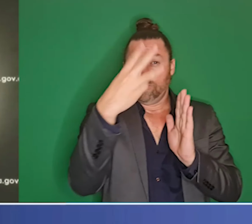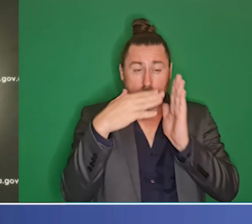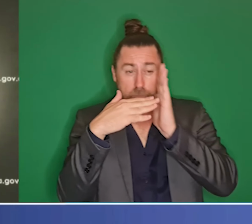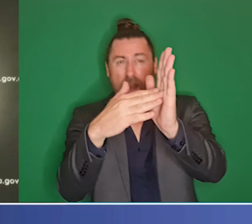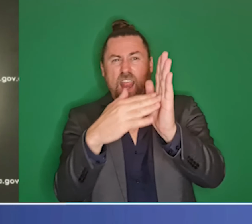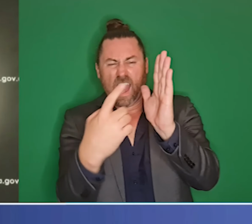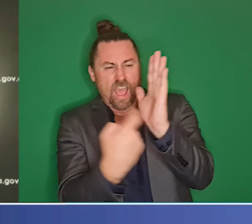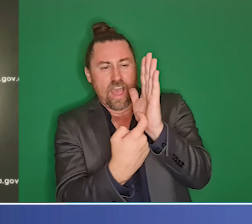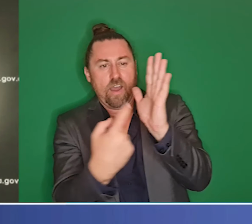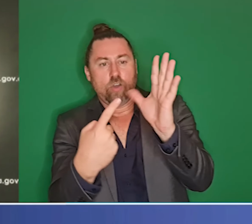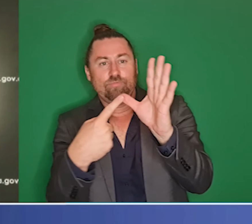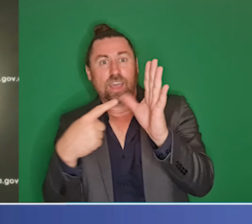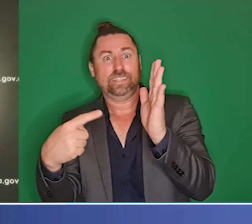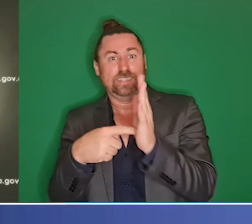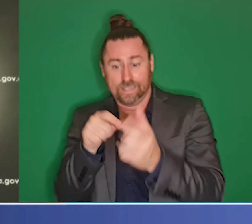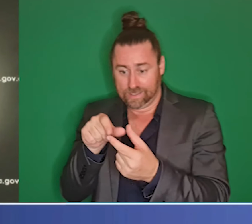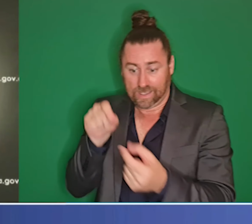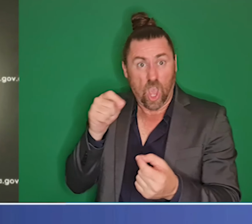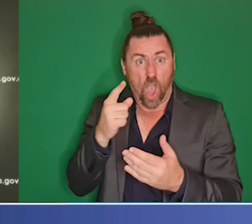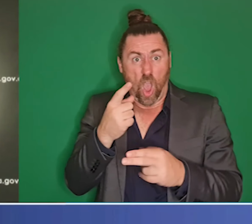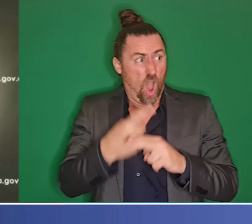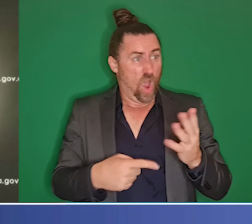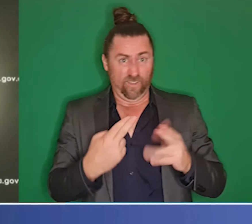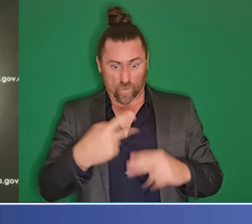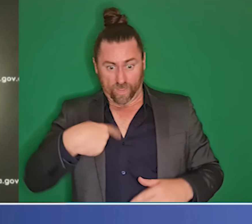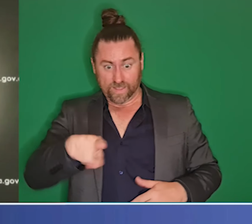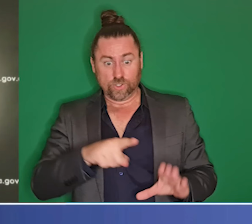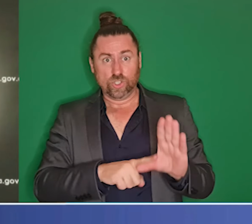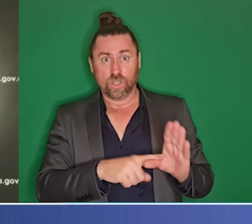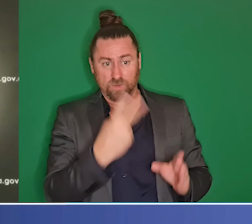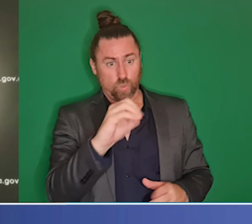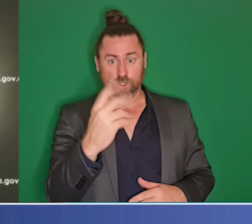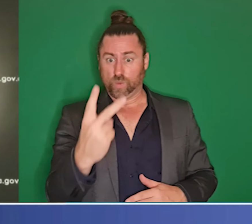just in 2022 to our aged care facilities.